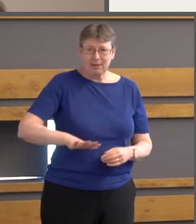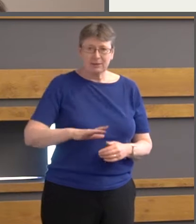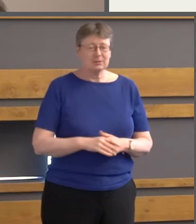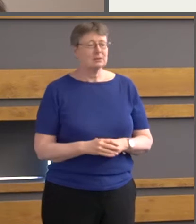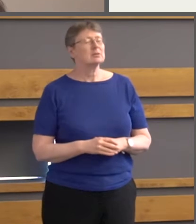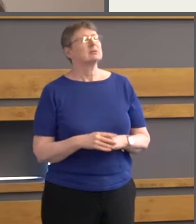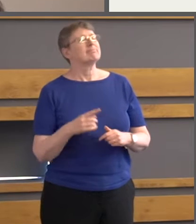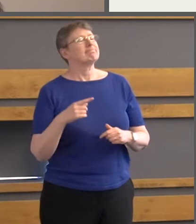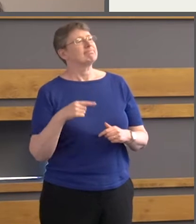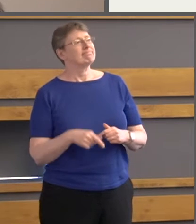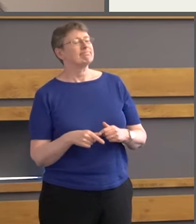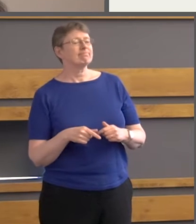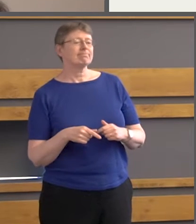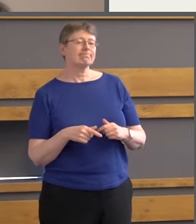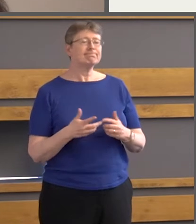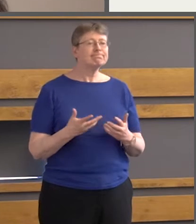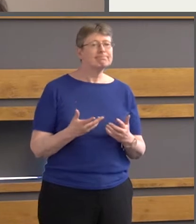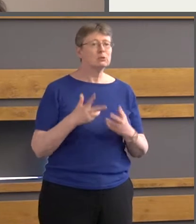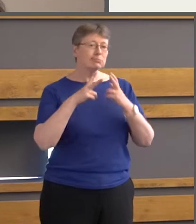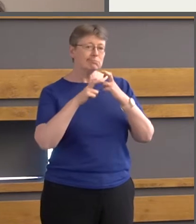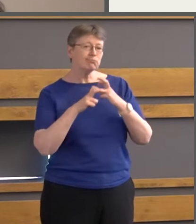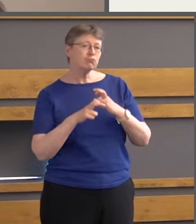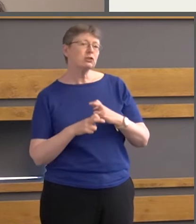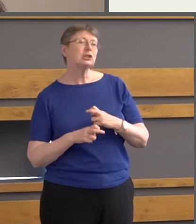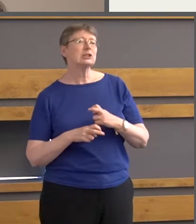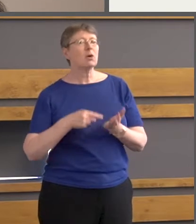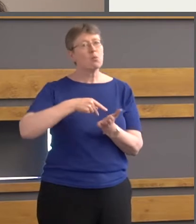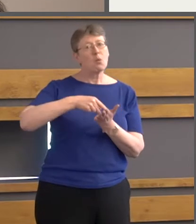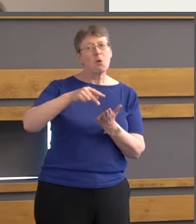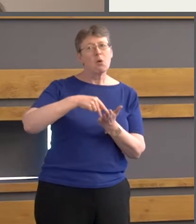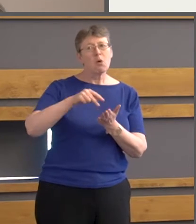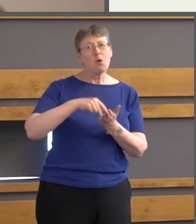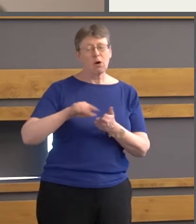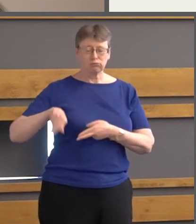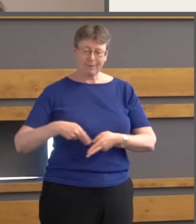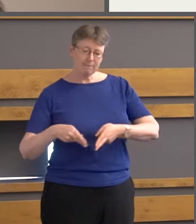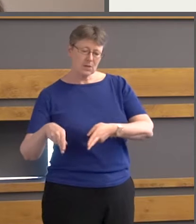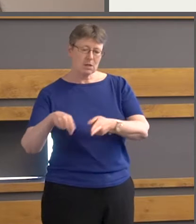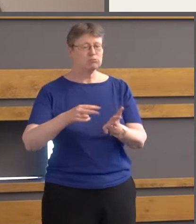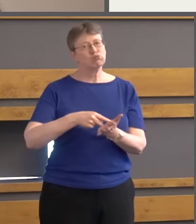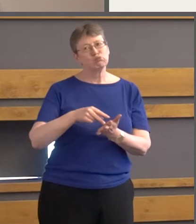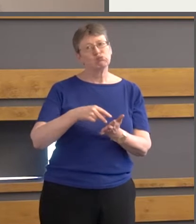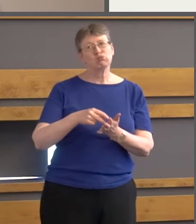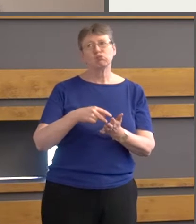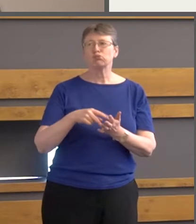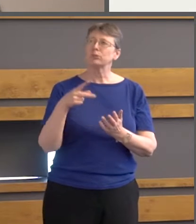So I began to take a series of kind of research walks along the river, trying to map up the historical presence of the paper mills,